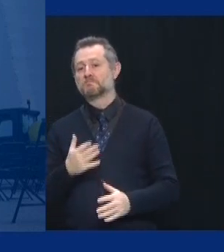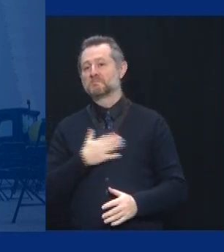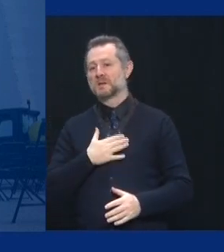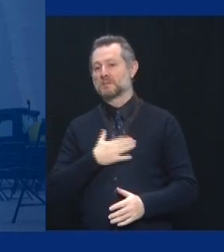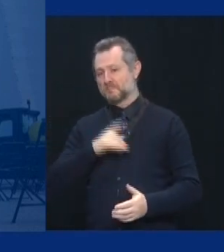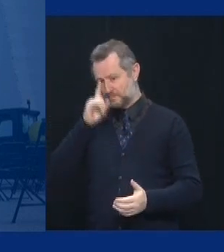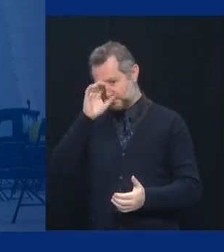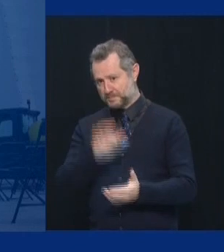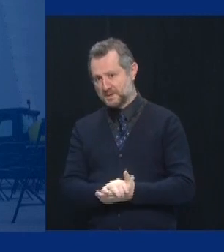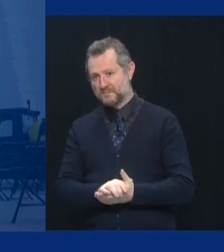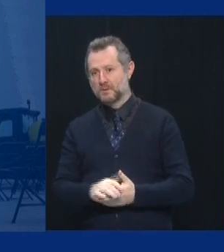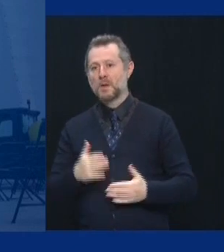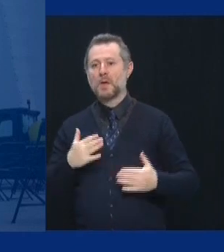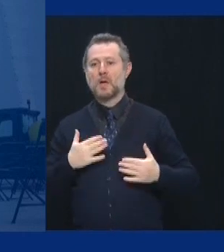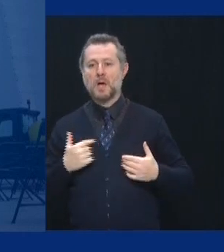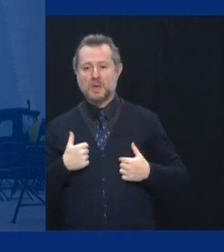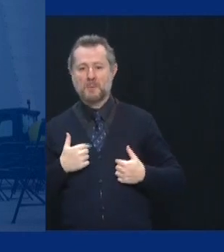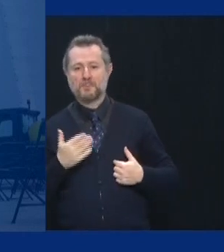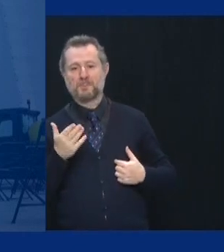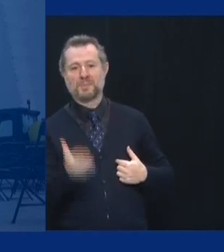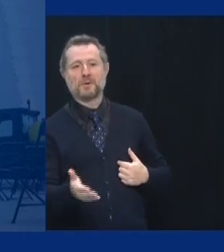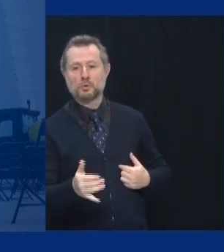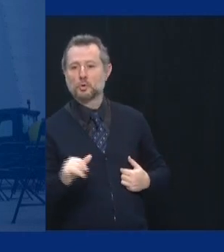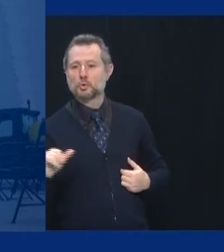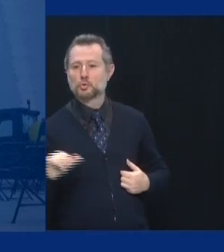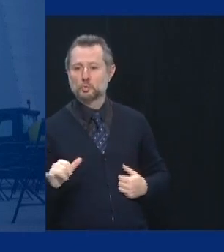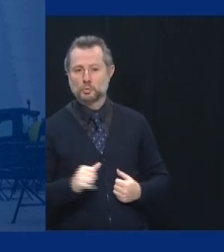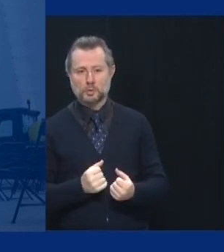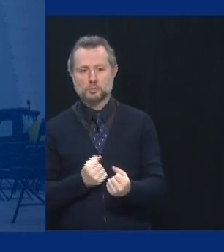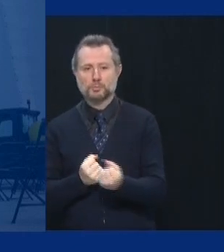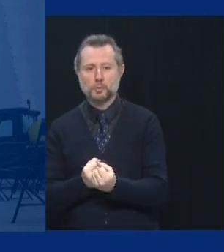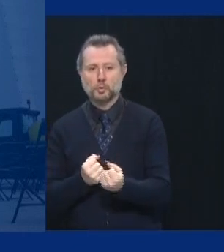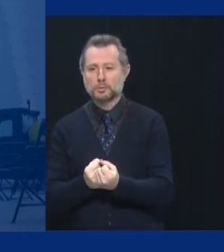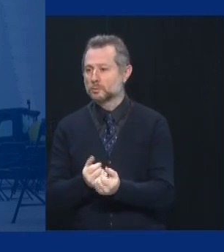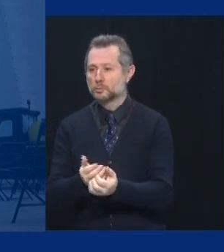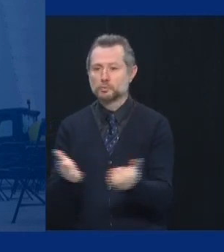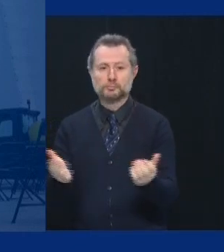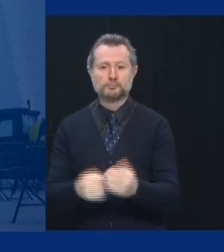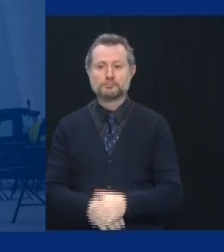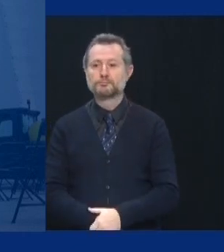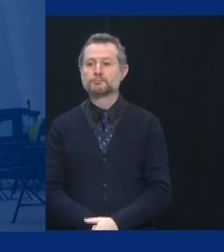DEMONSTRATIONS. BUT WHEN I DO THAT, MY PERSONAL